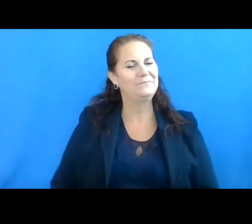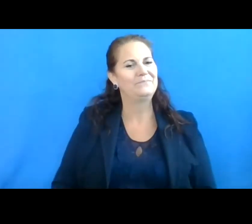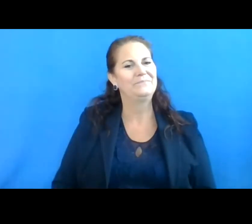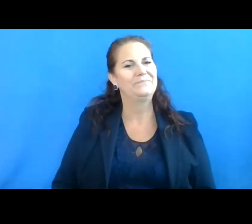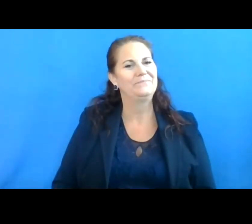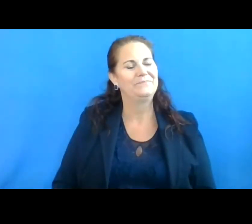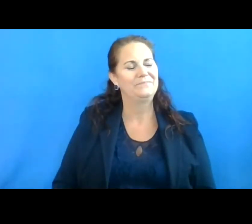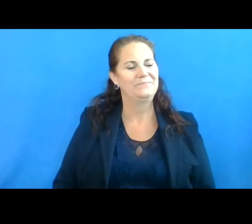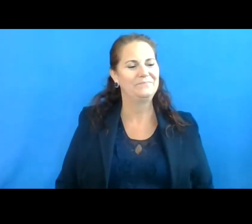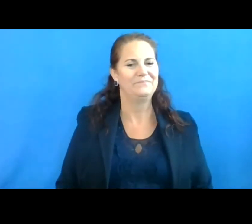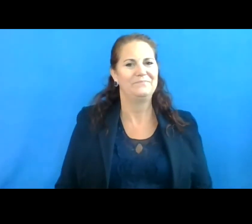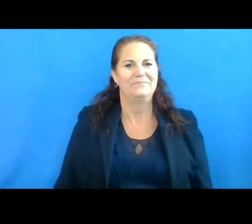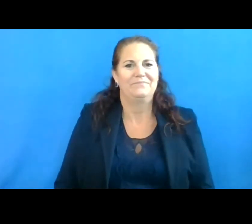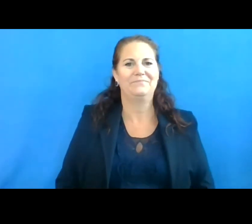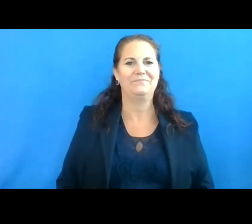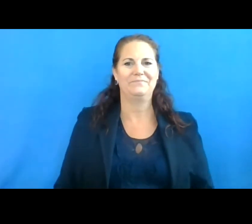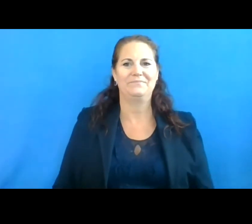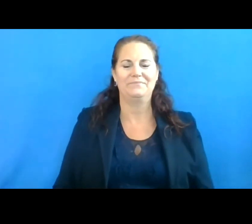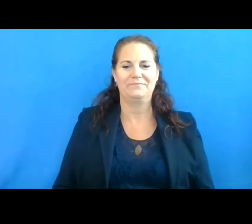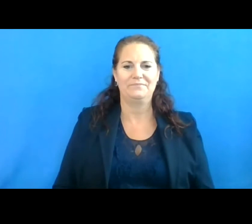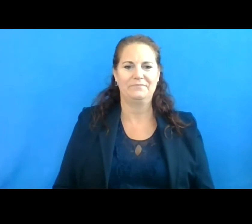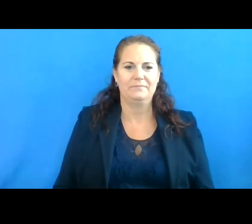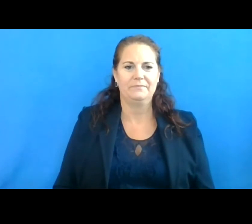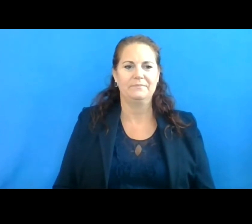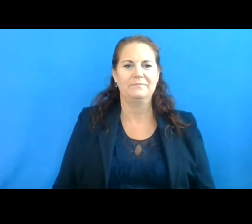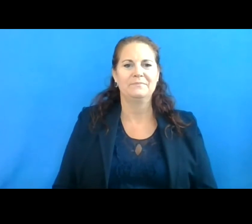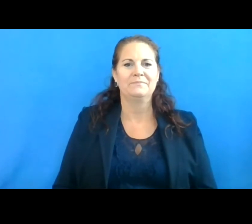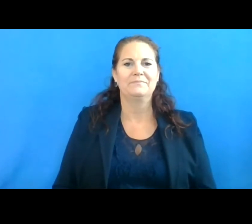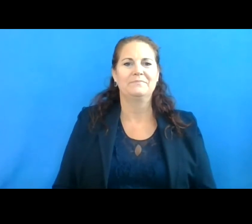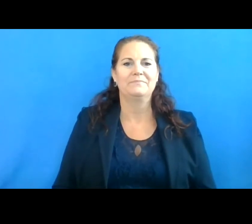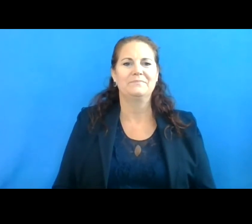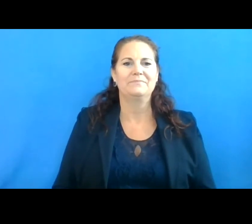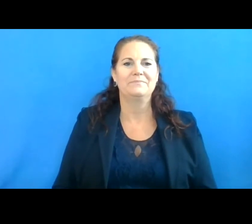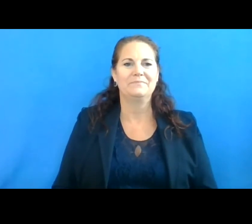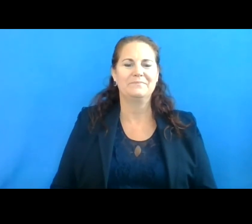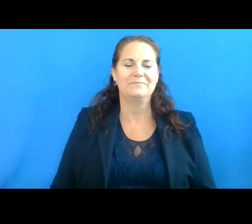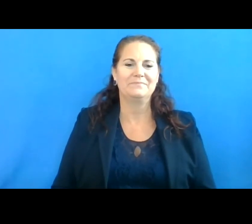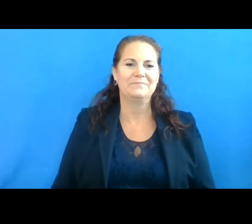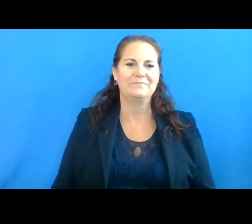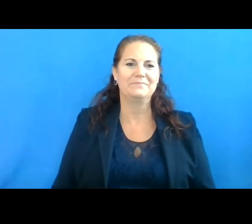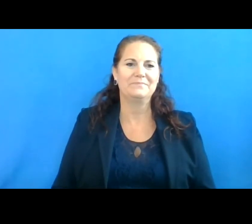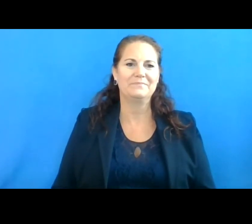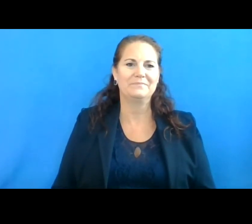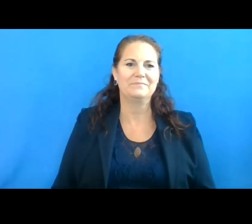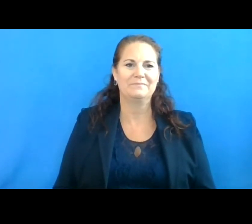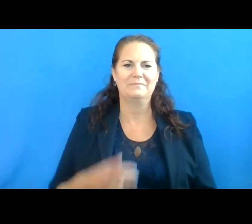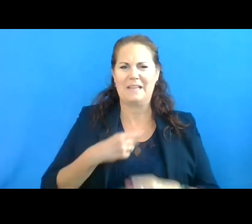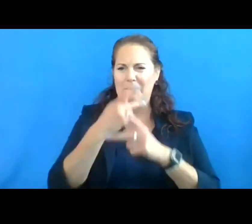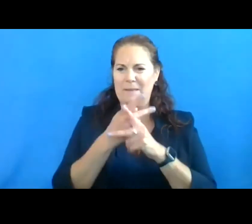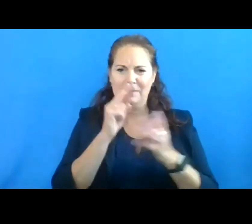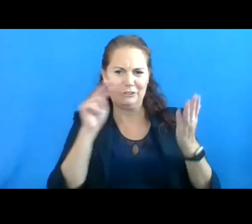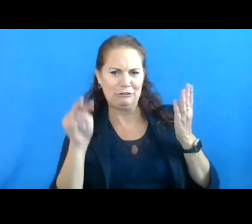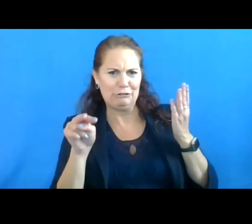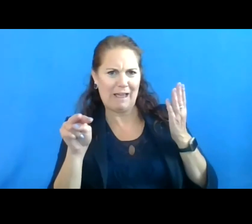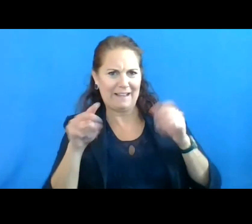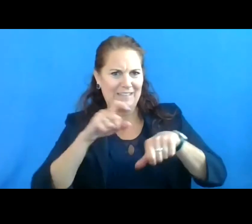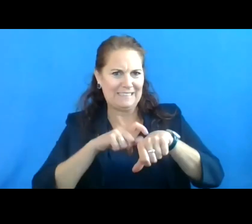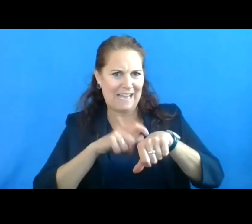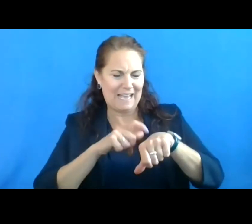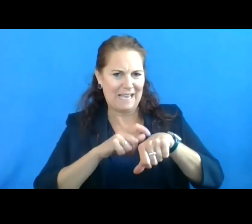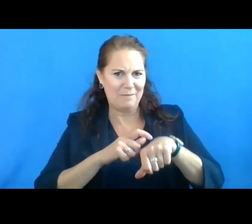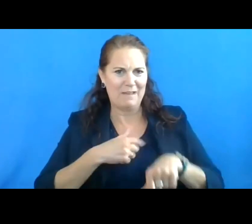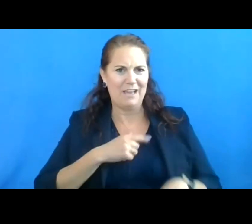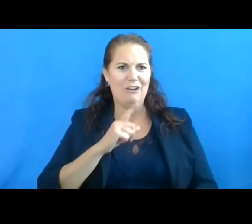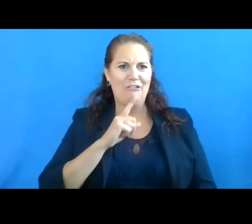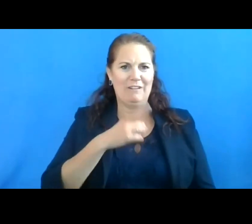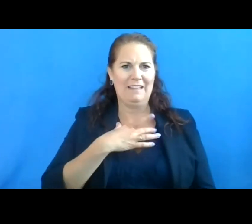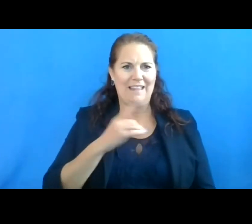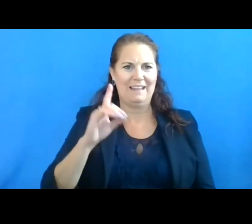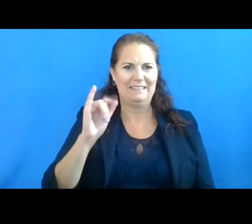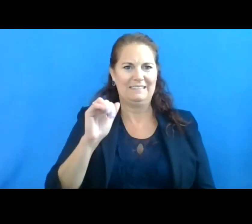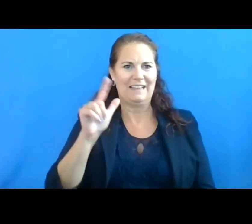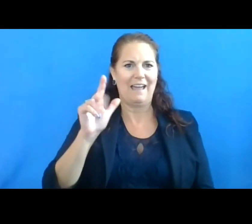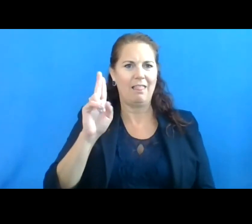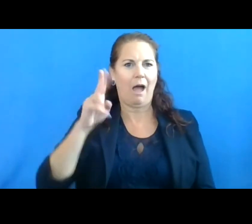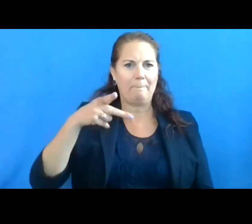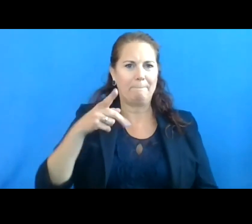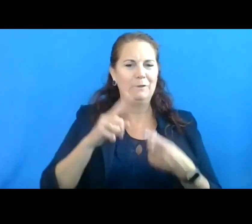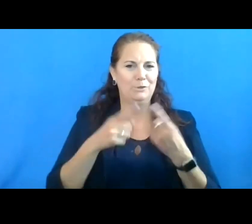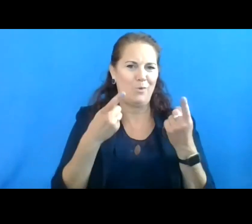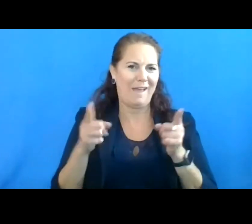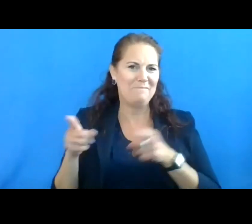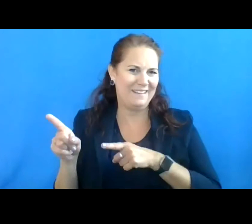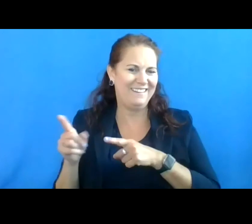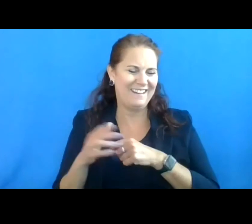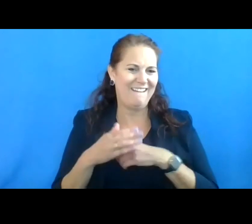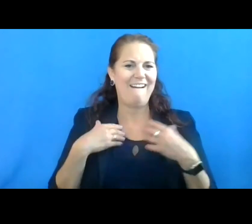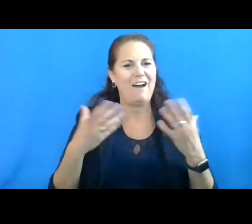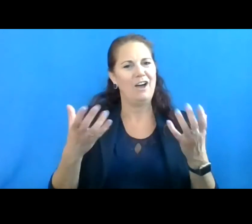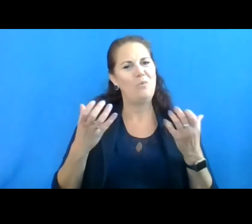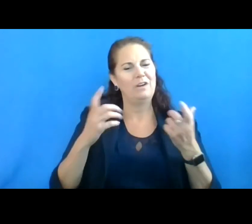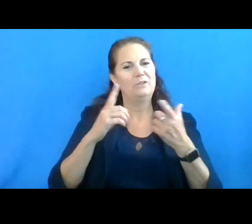I'm keeping track of time, because I really like dialogue to happen and I wanted to open